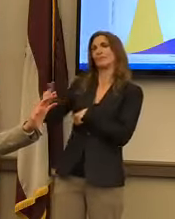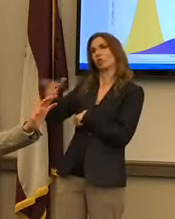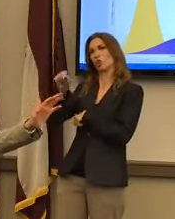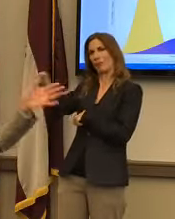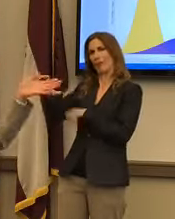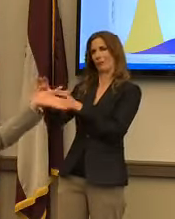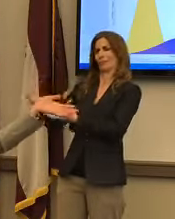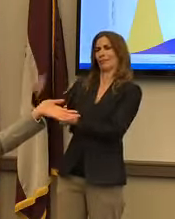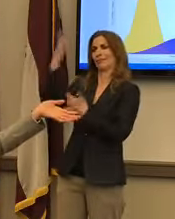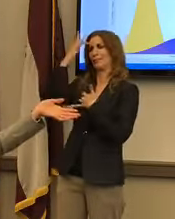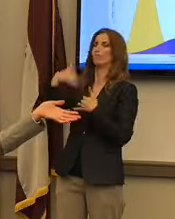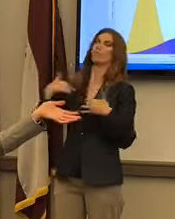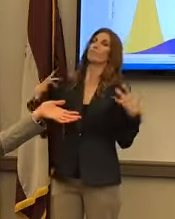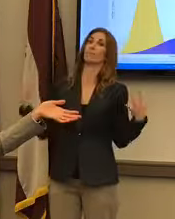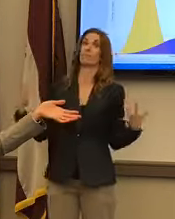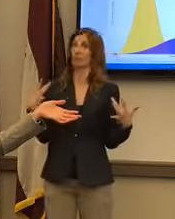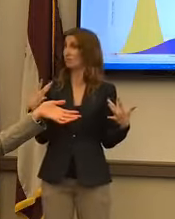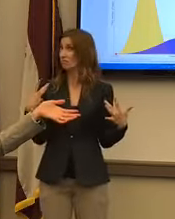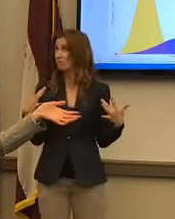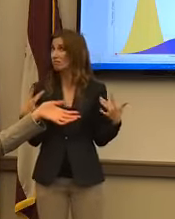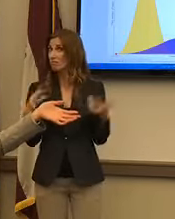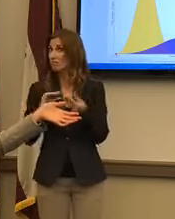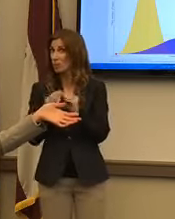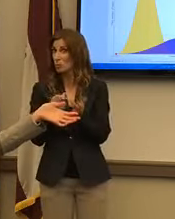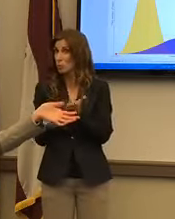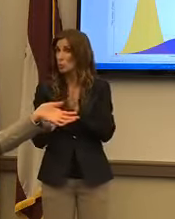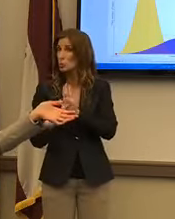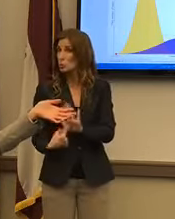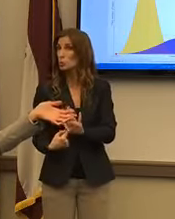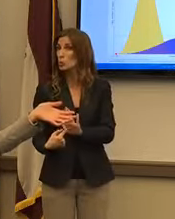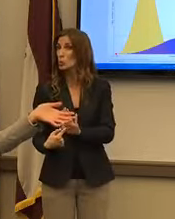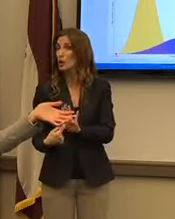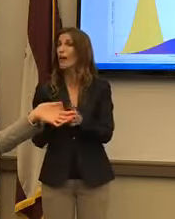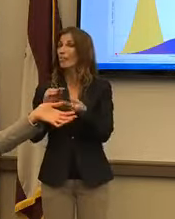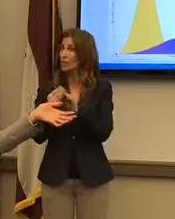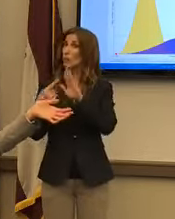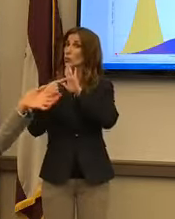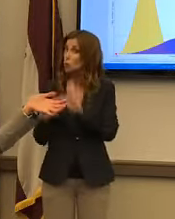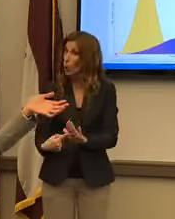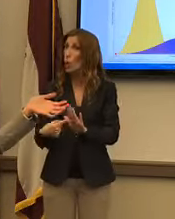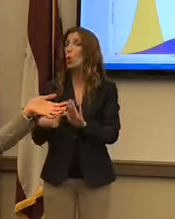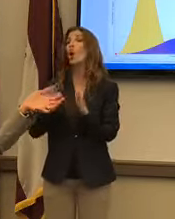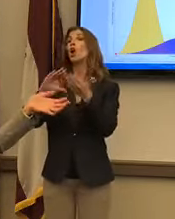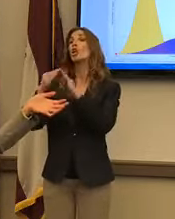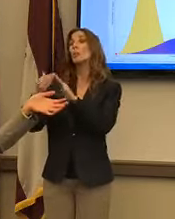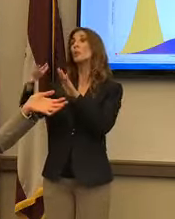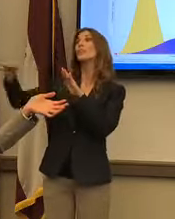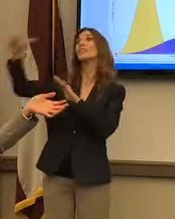the numbers are the truth and the numbers show that the community numbers